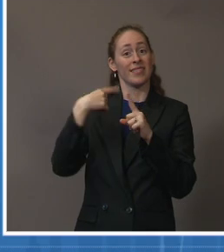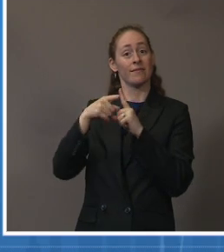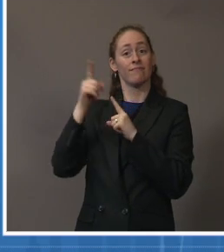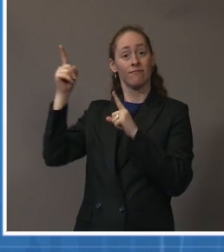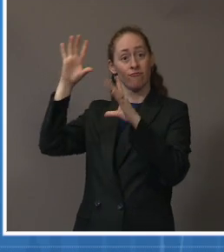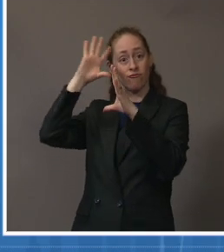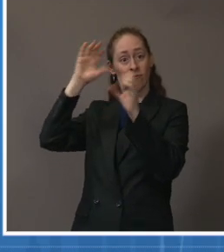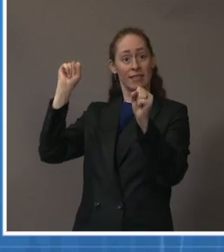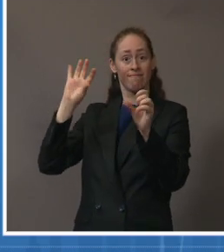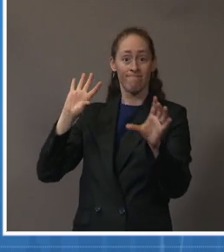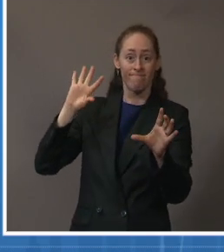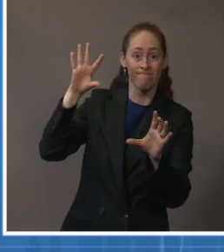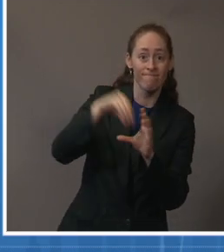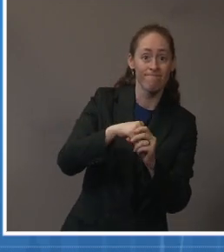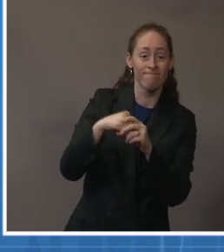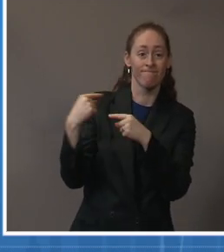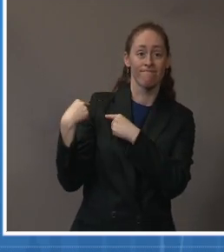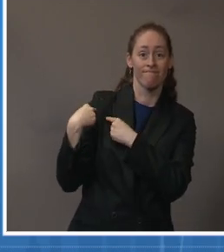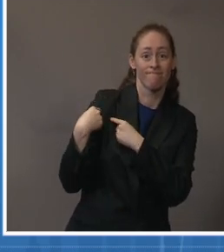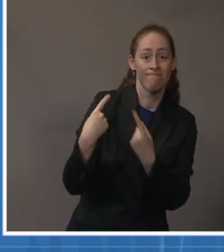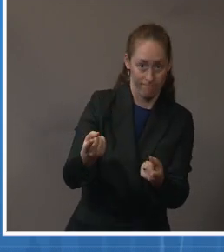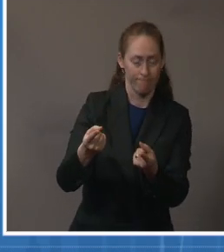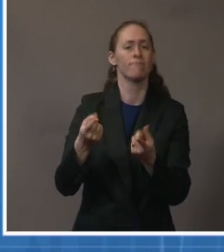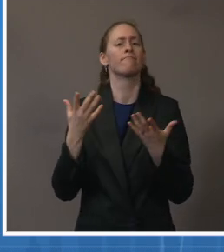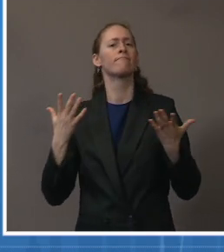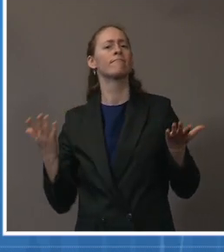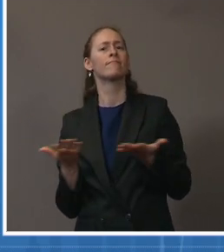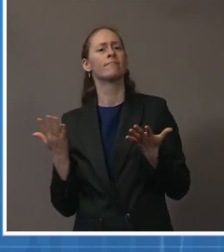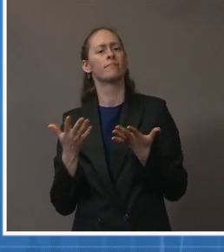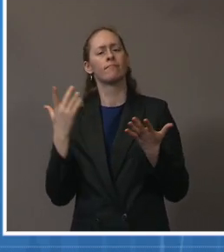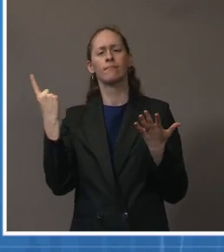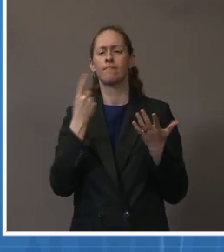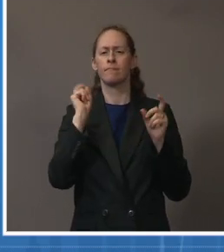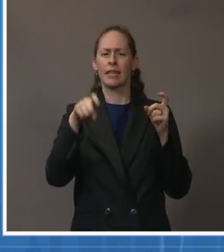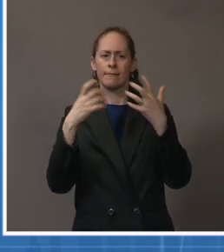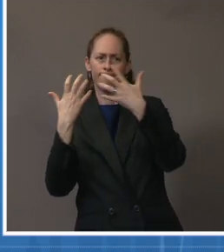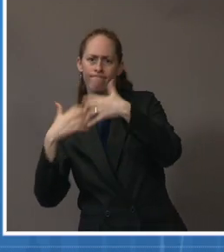to marshal a whole-of-government wartime effort to defeat the pandemic.